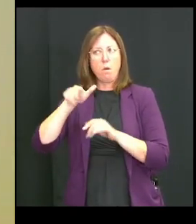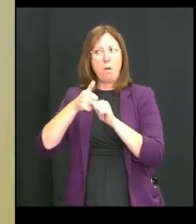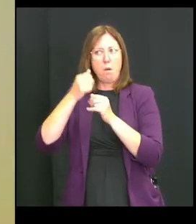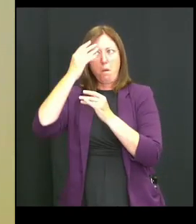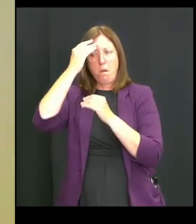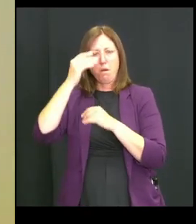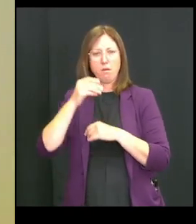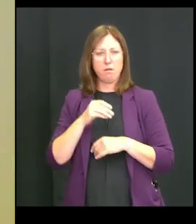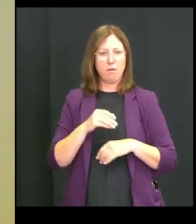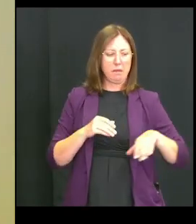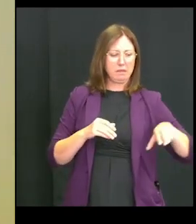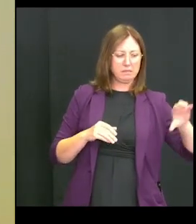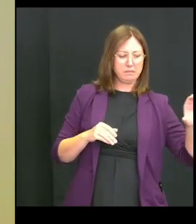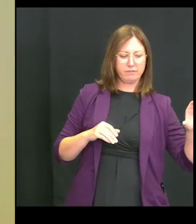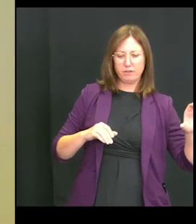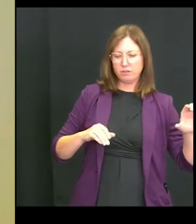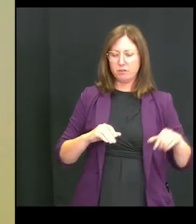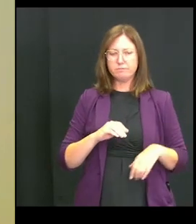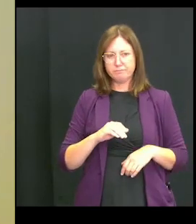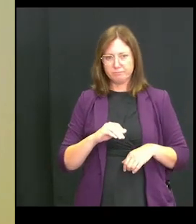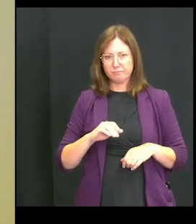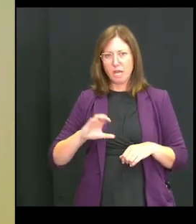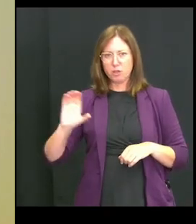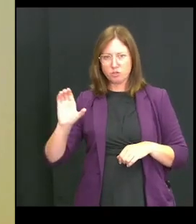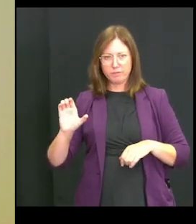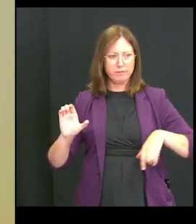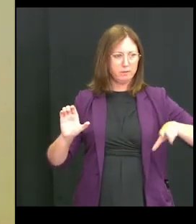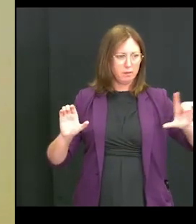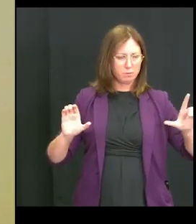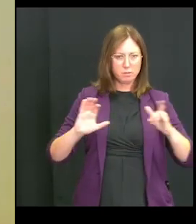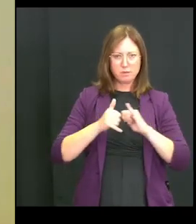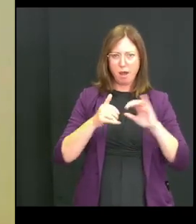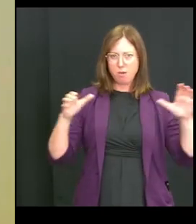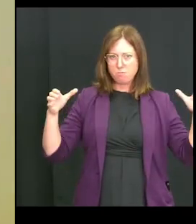and Conservatives in essentially closing debate